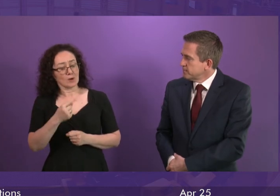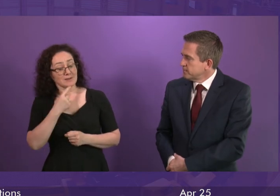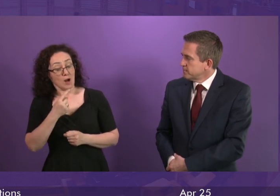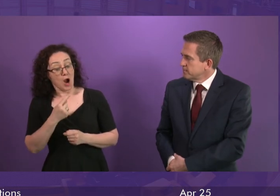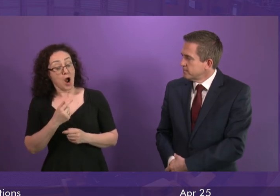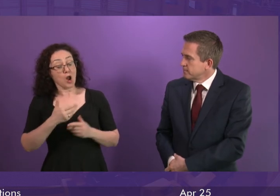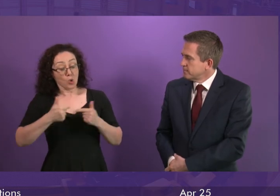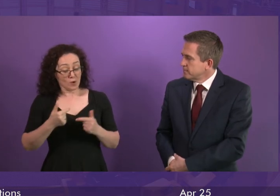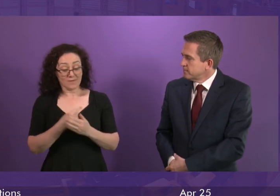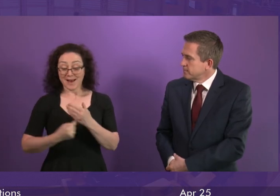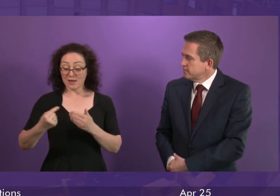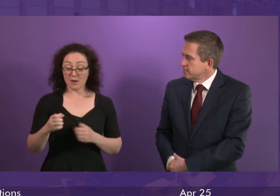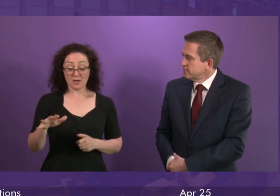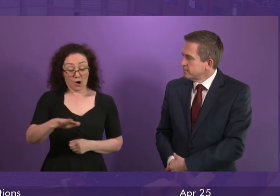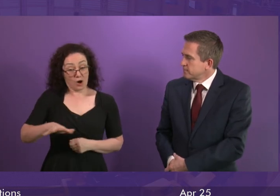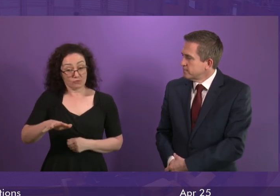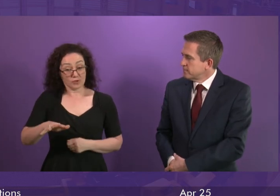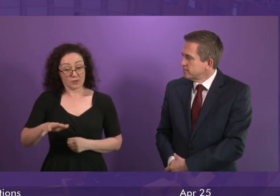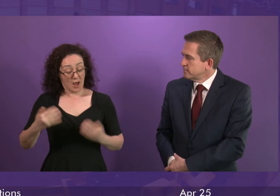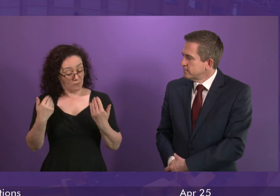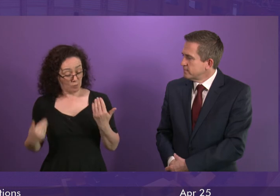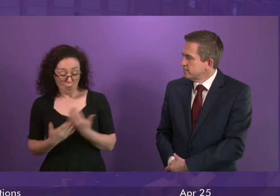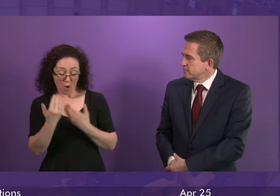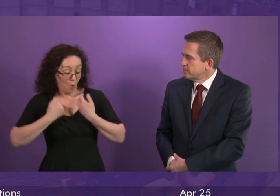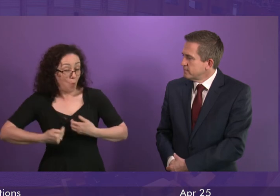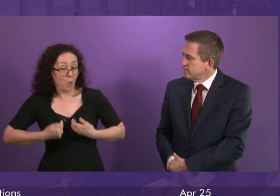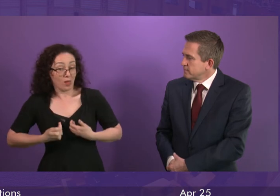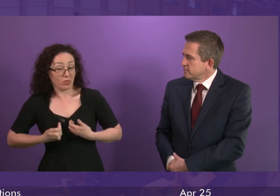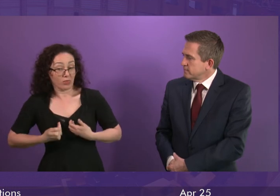are richer and fairer than Scotland. It set out how Scotland, as an independent country,